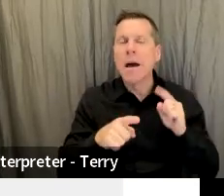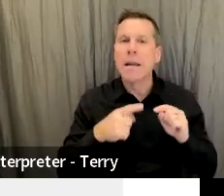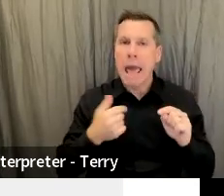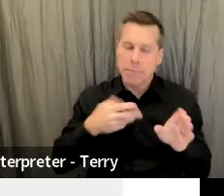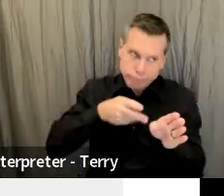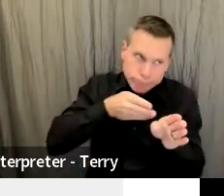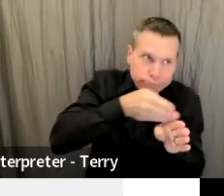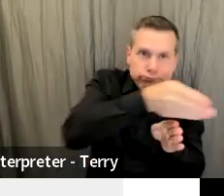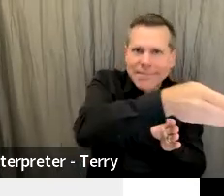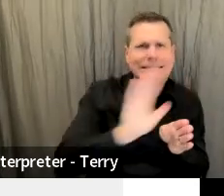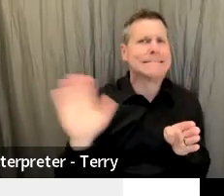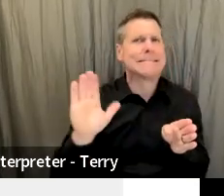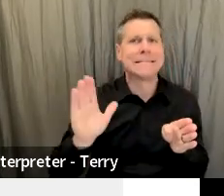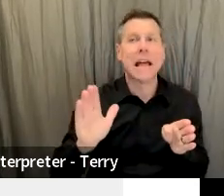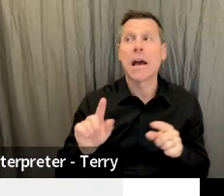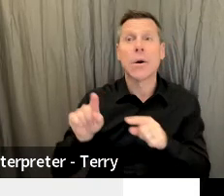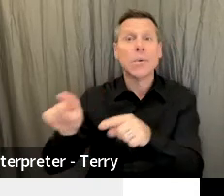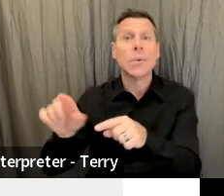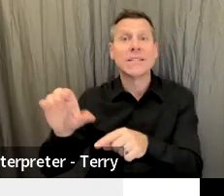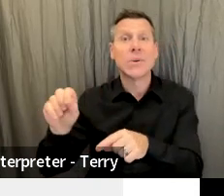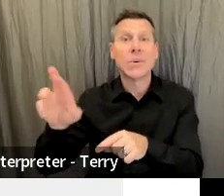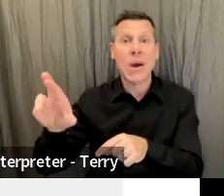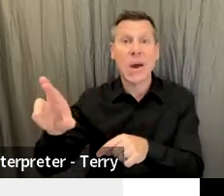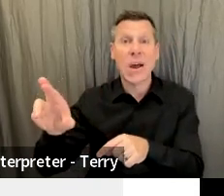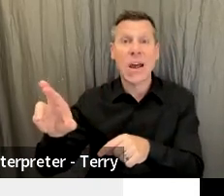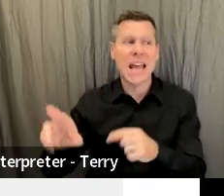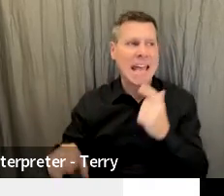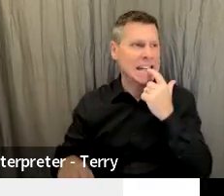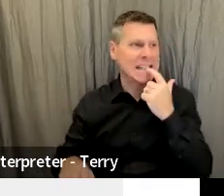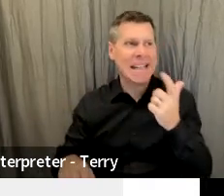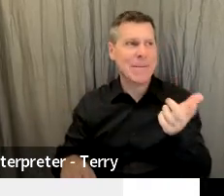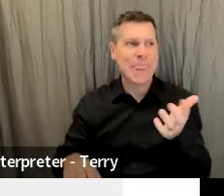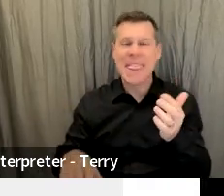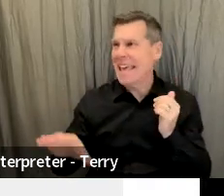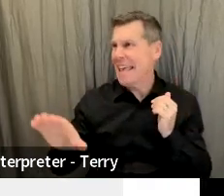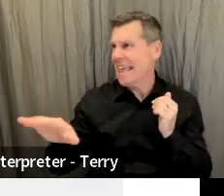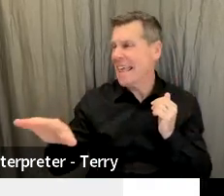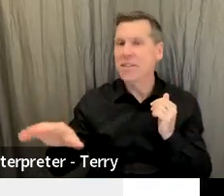So I went to the are kind of after the fact this is backwards. Okay.